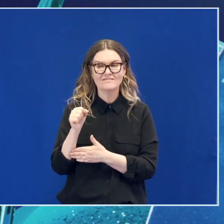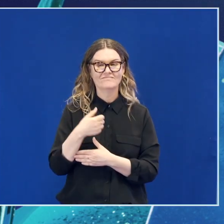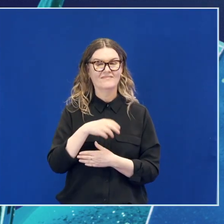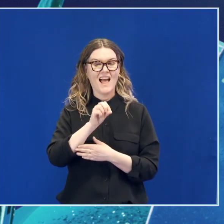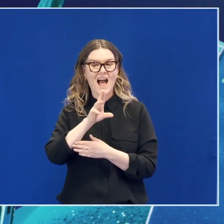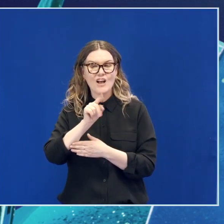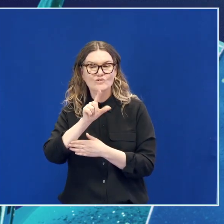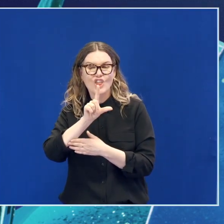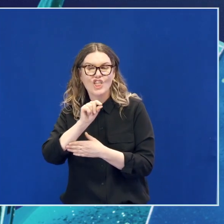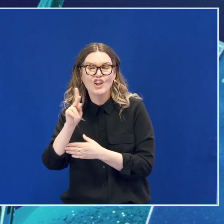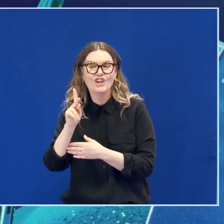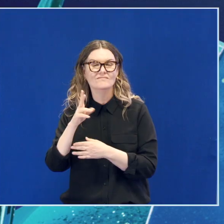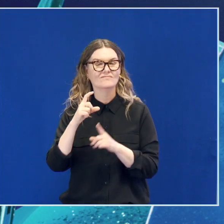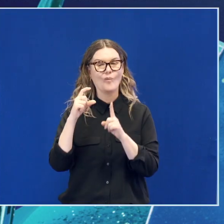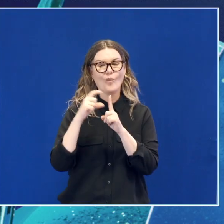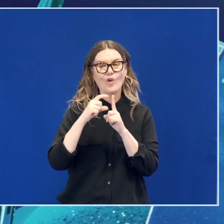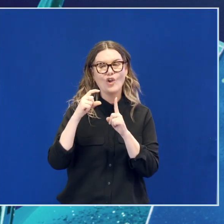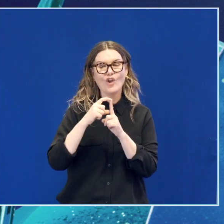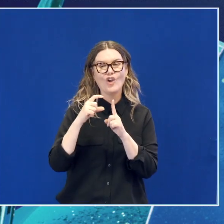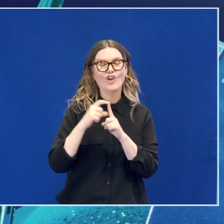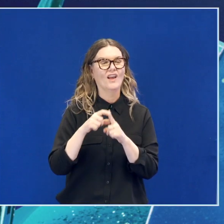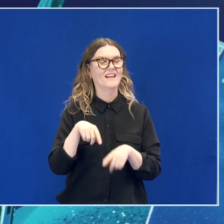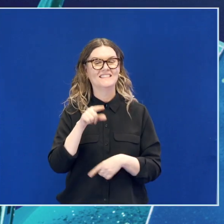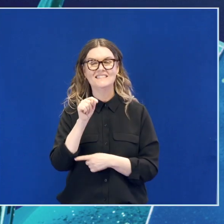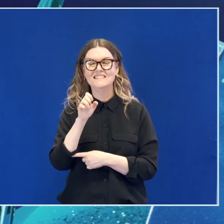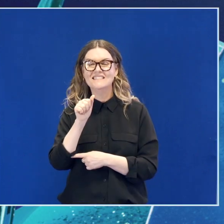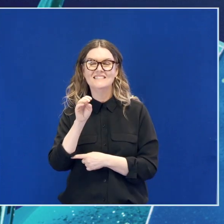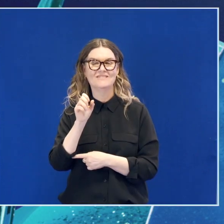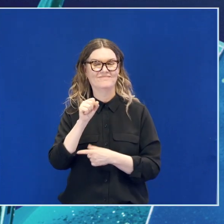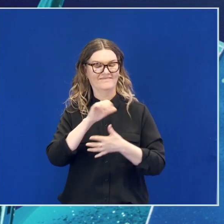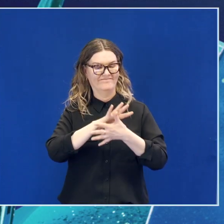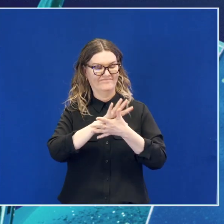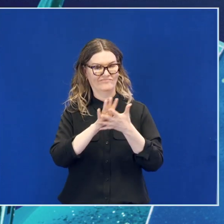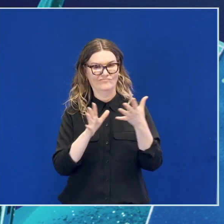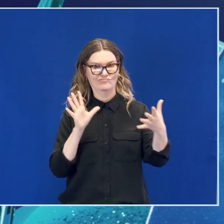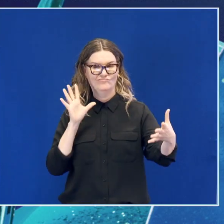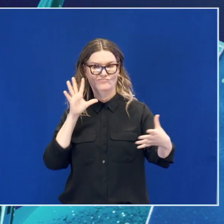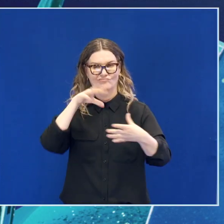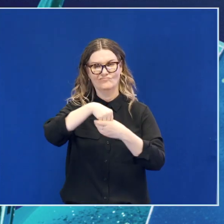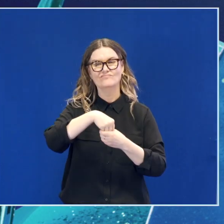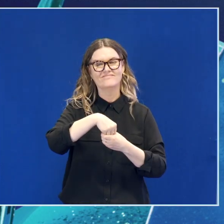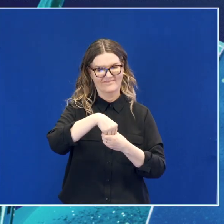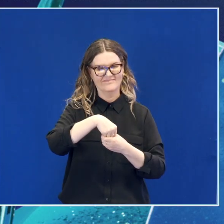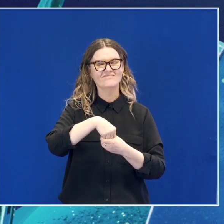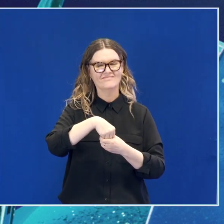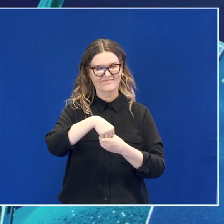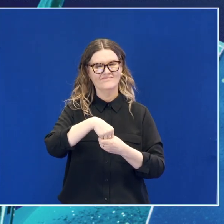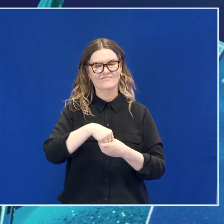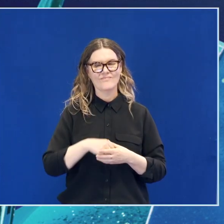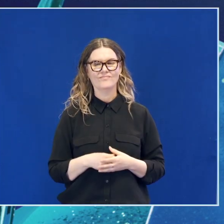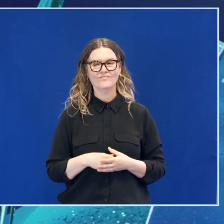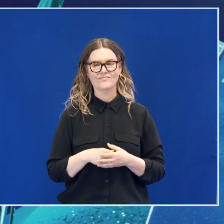that we're looking at here are a couple of selections like New Chat, Search, and Agents.